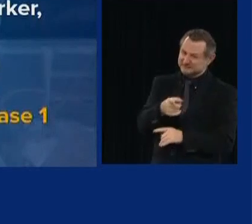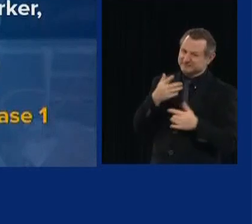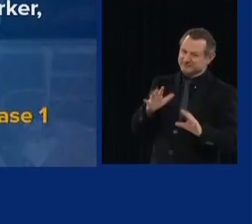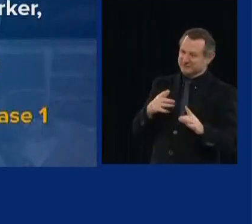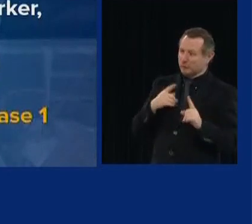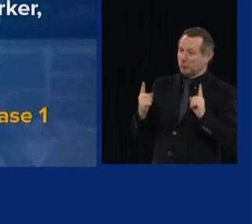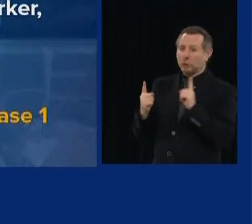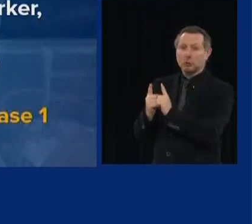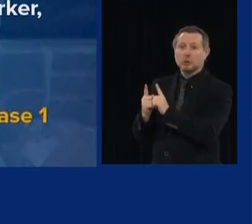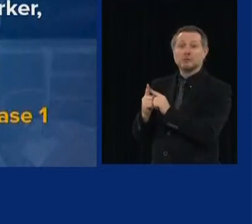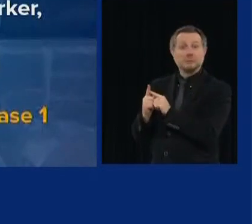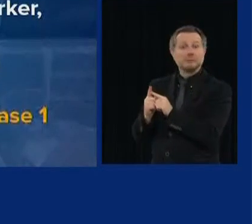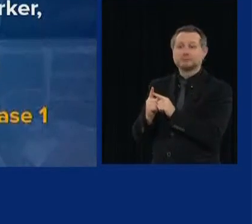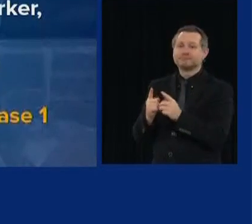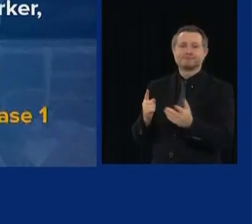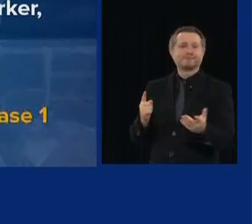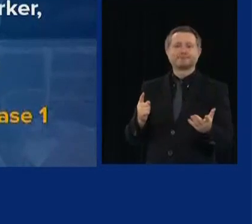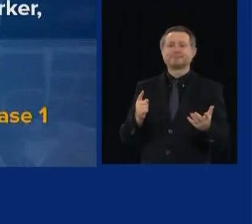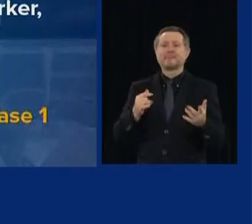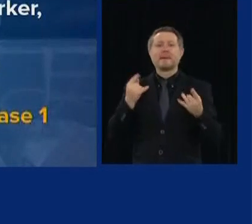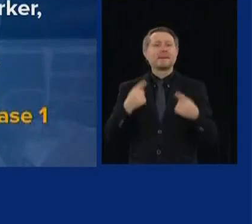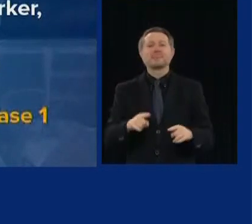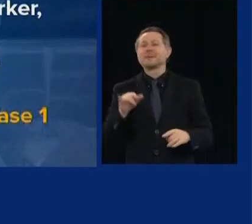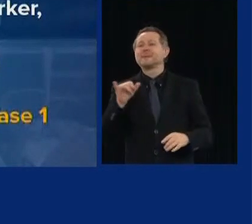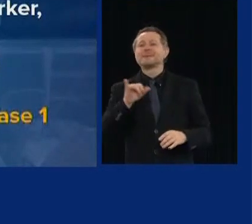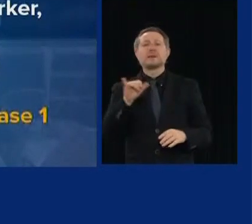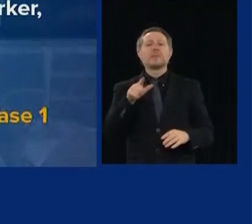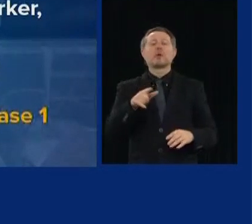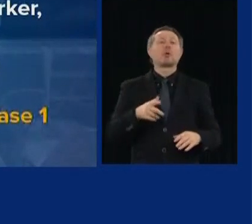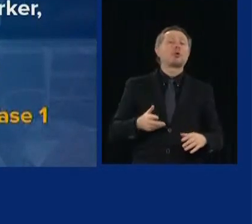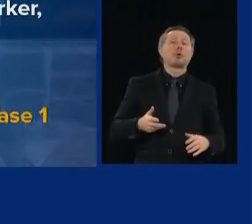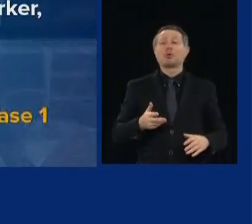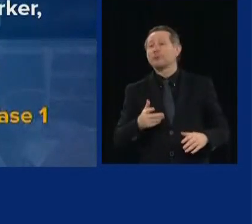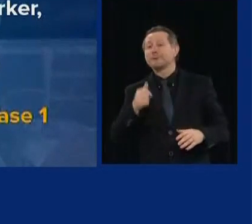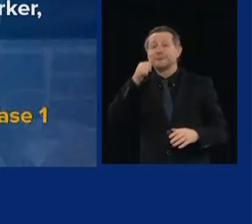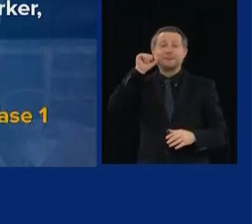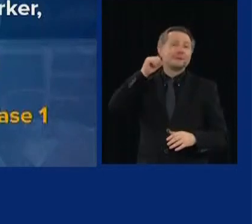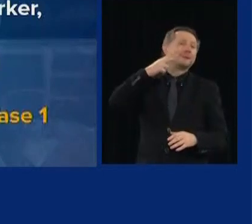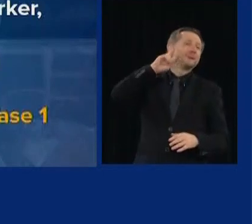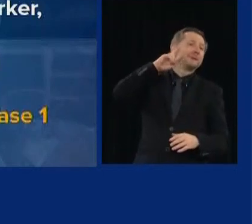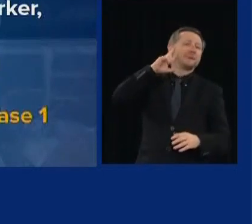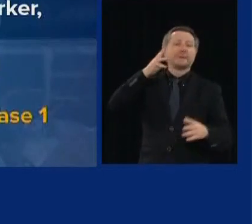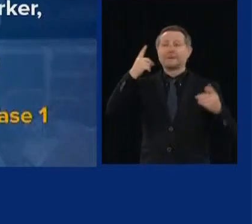RIGHT?